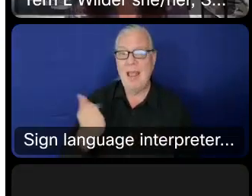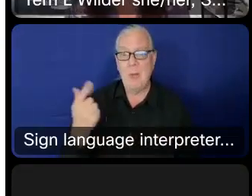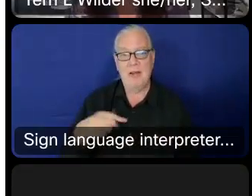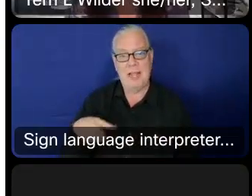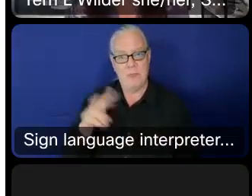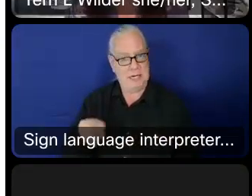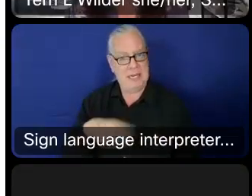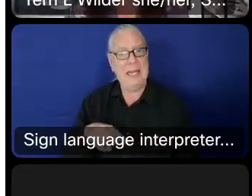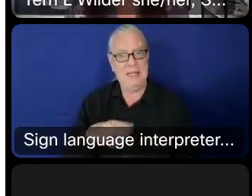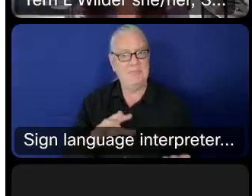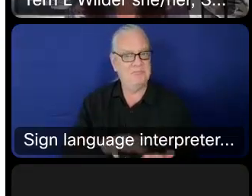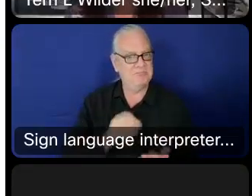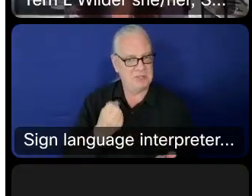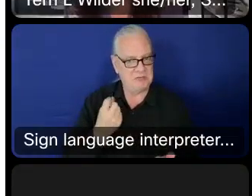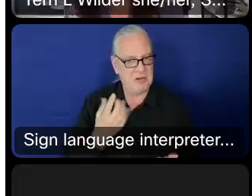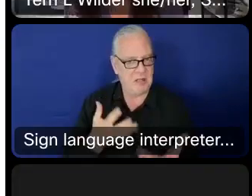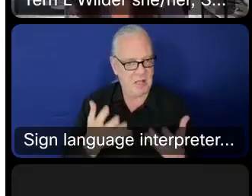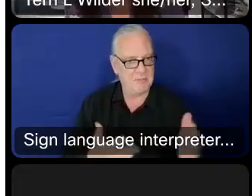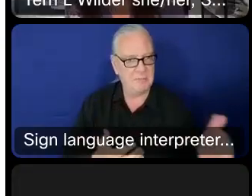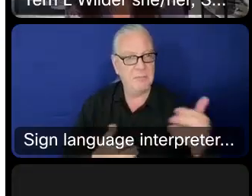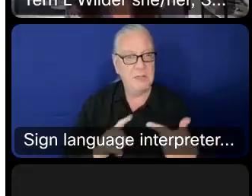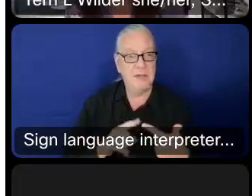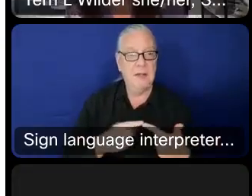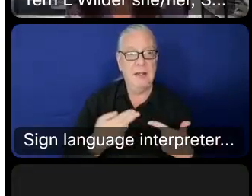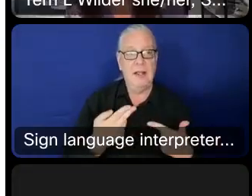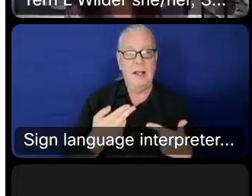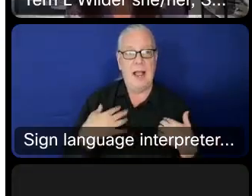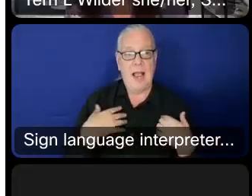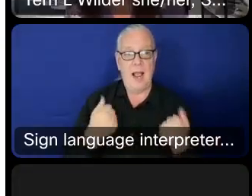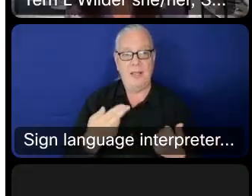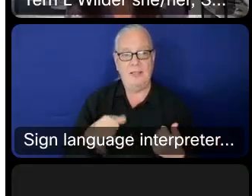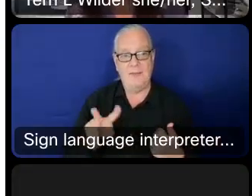of them. Help HIV state of aging with HIV. They have an